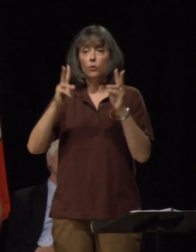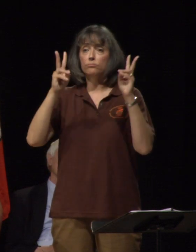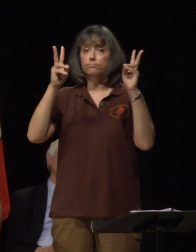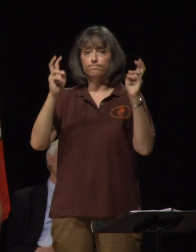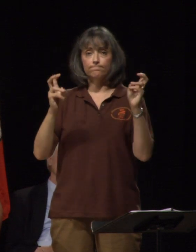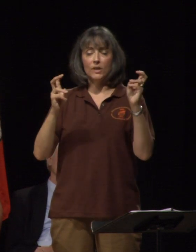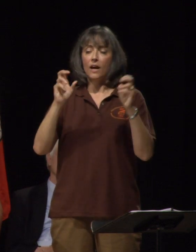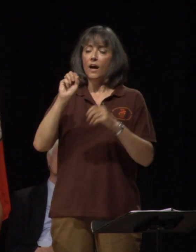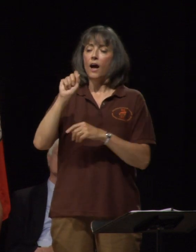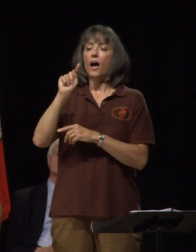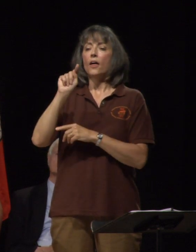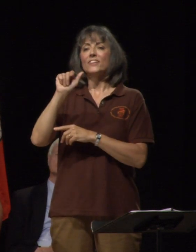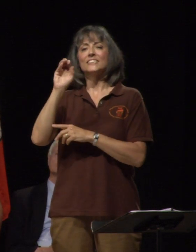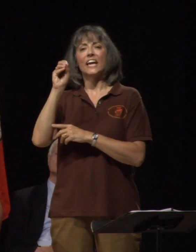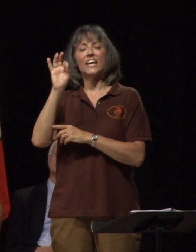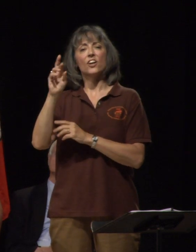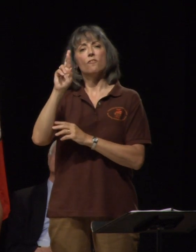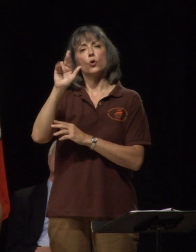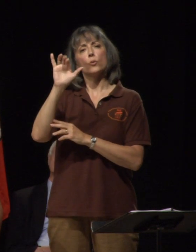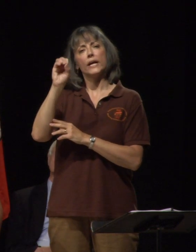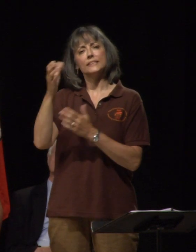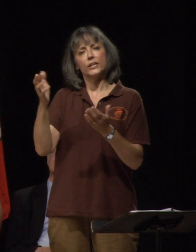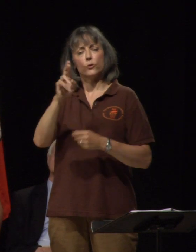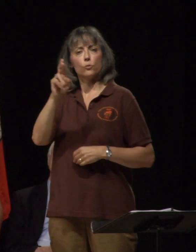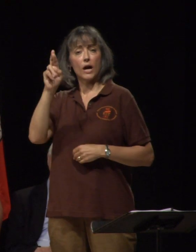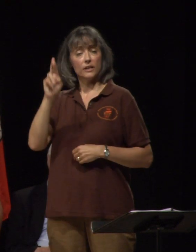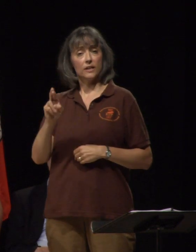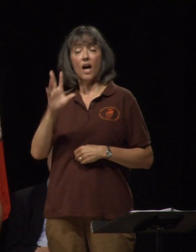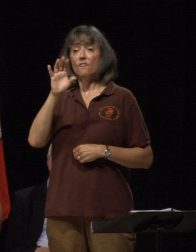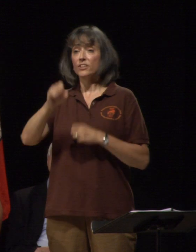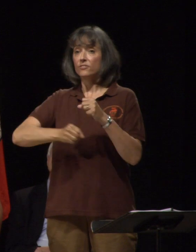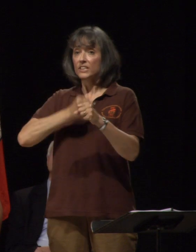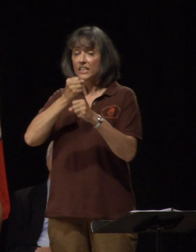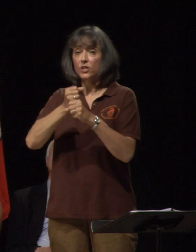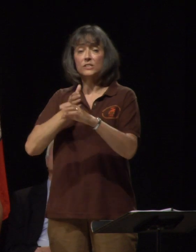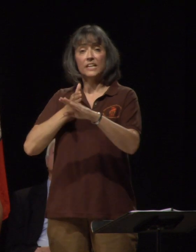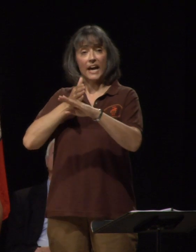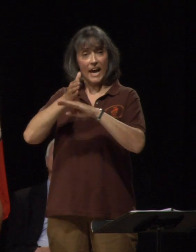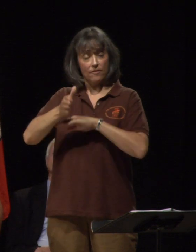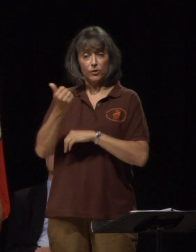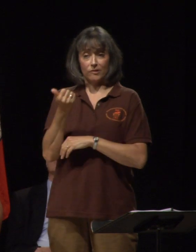RIOTS OF 1964. I'M SURE YOU WILL FIND IT A VERY